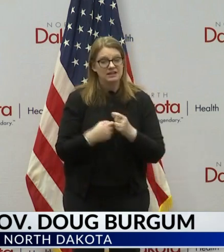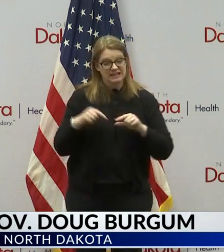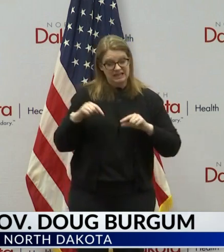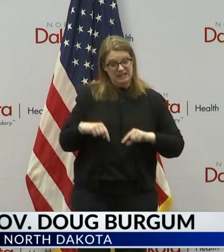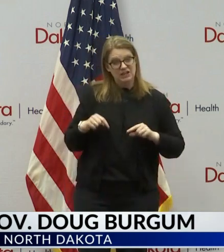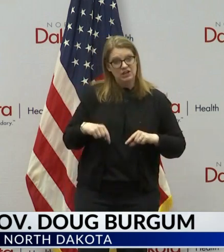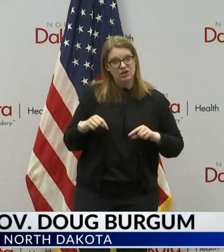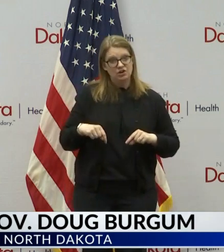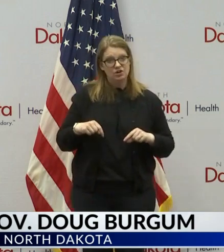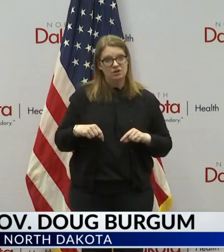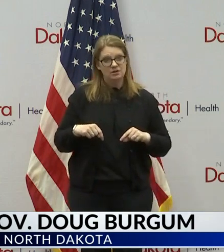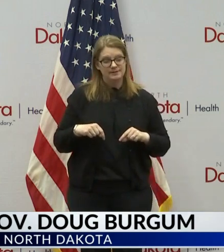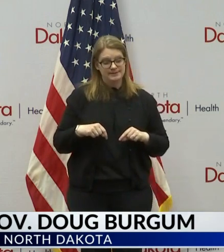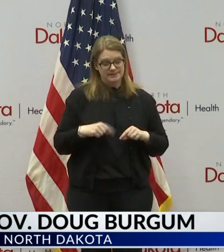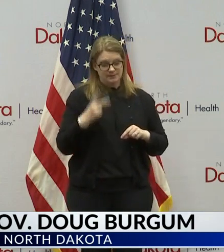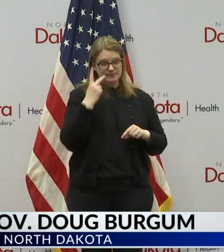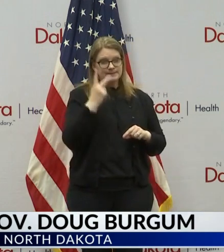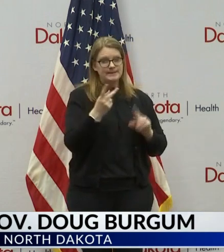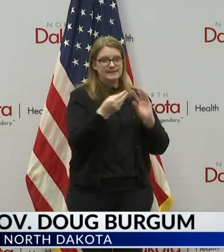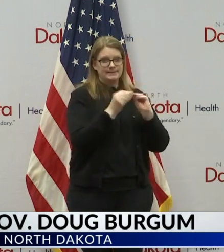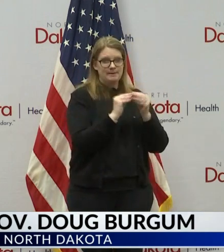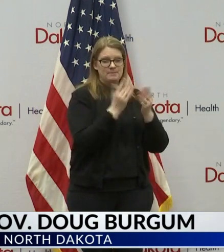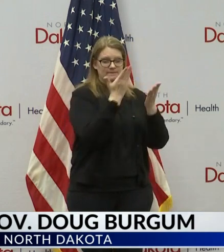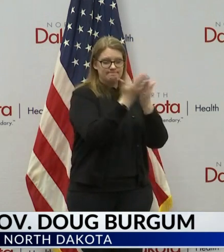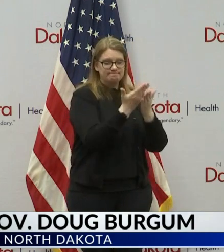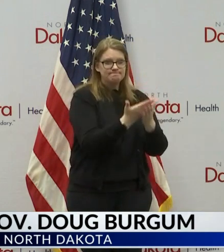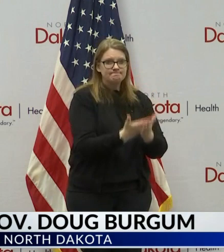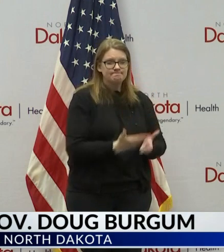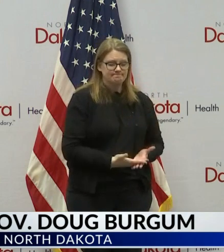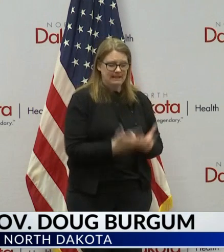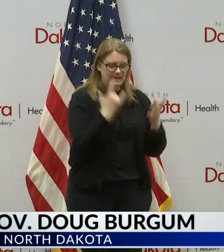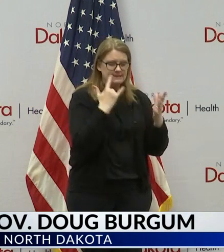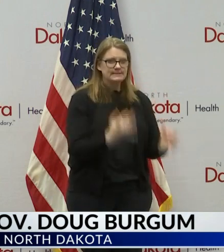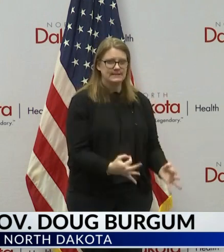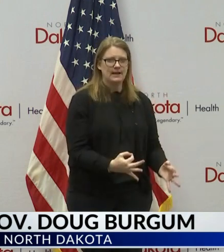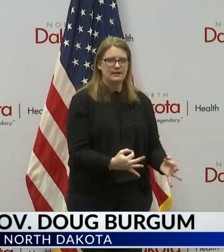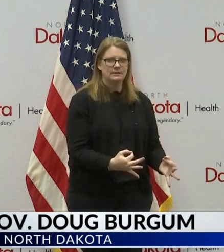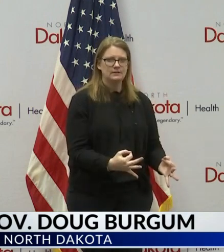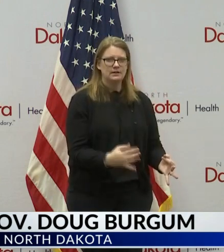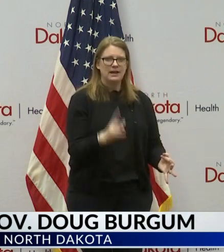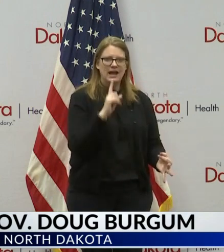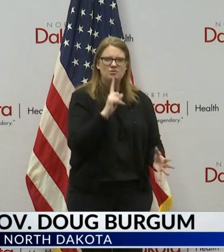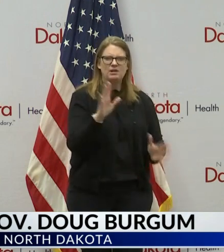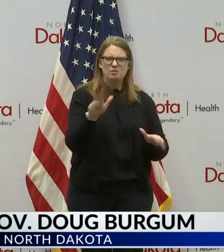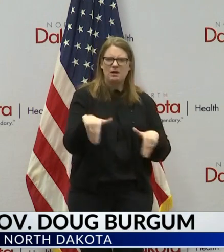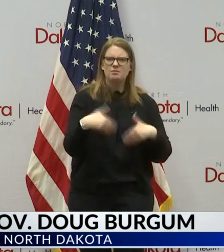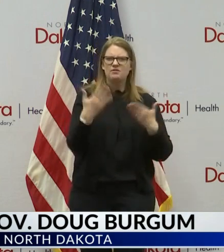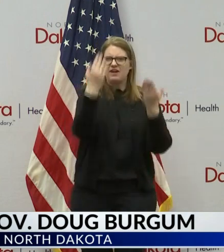HISTORIC TIME. WE WANT YOU TO KNOW THAT WE ARE MAKING DECISIONS BASED ON DATA AND WE WANT YOU TO BE